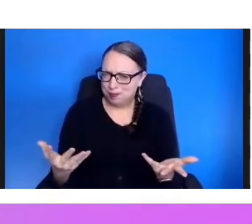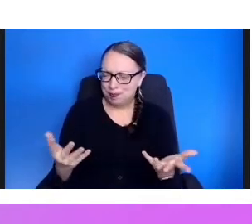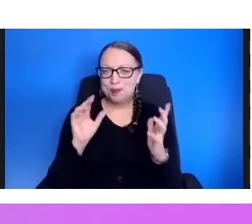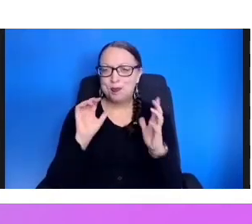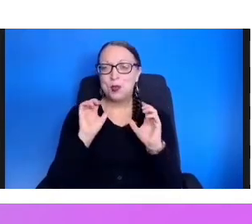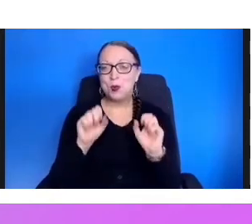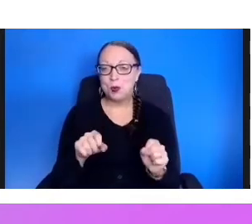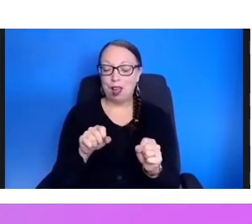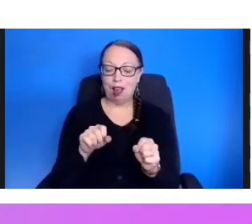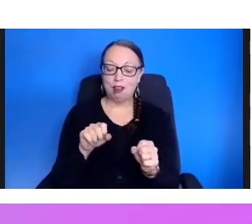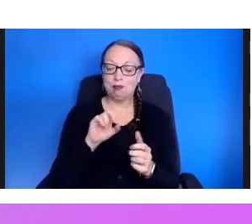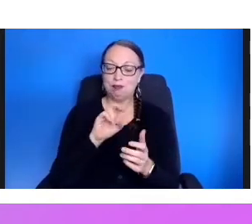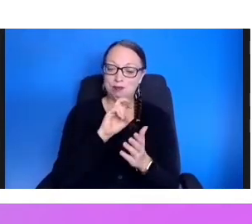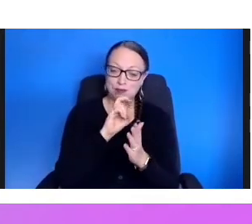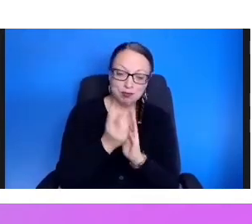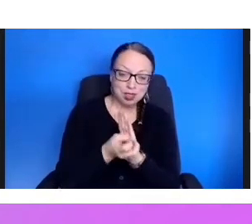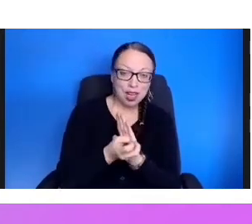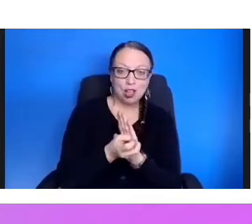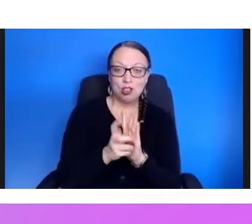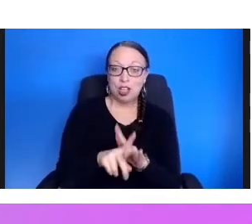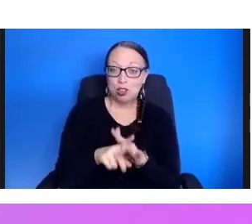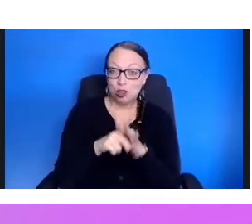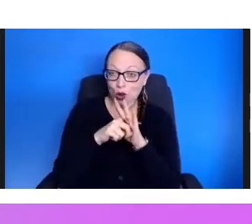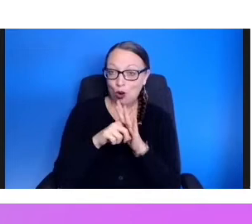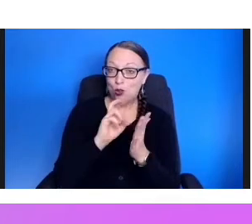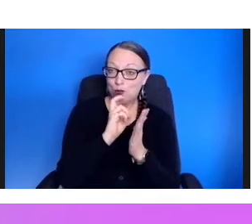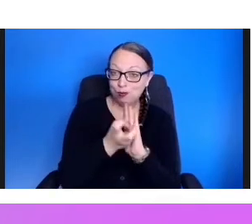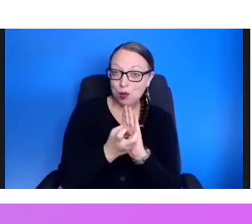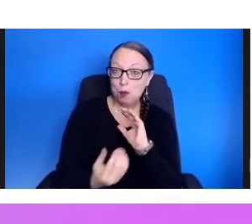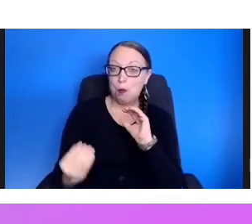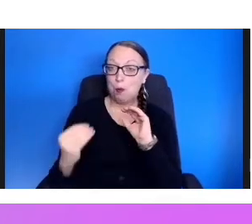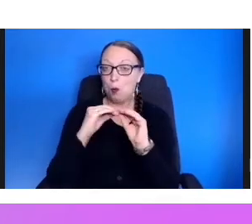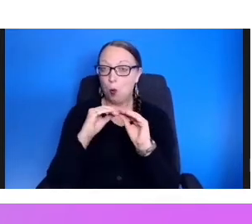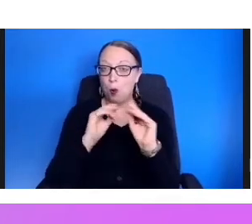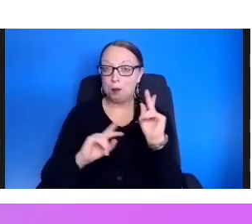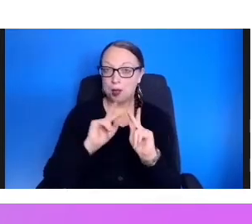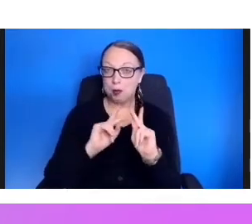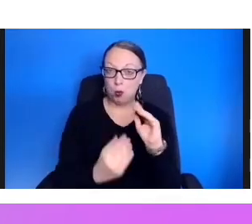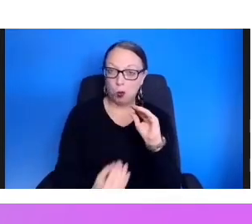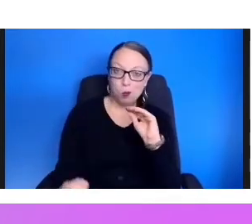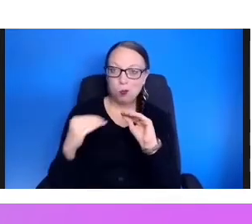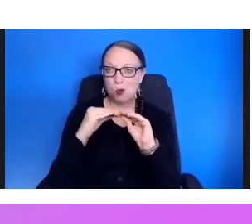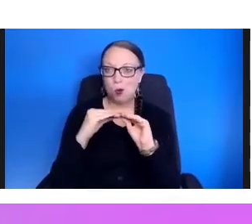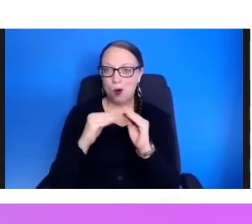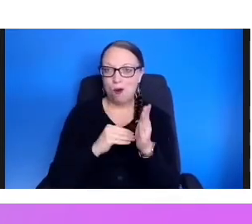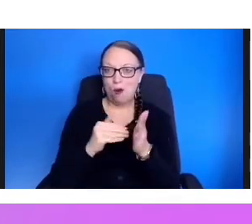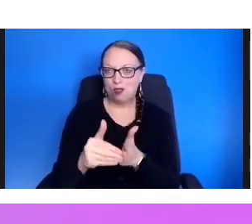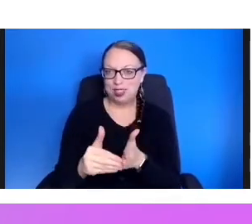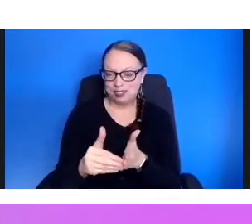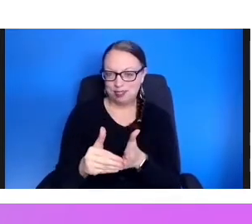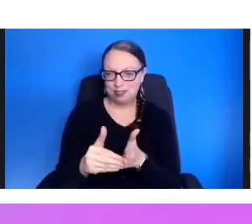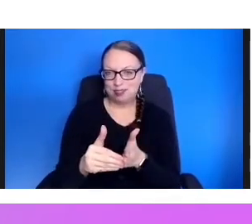and start to engage more people more often starting point who are more diverse.